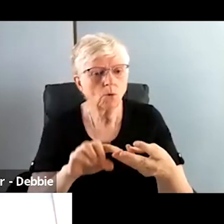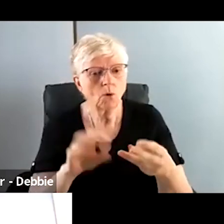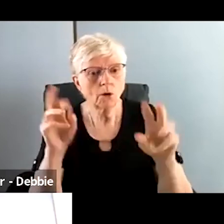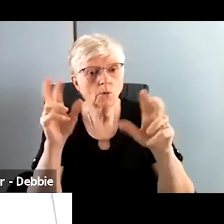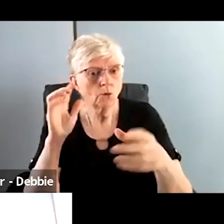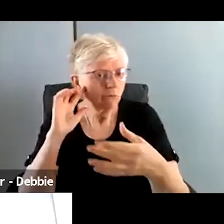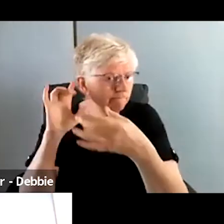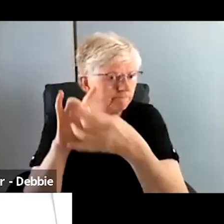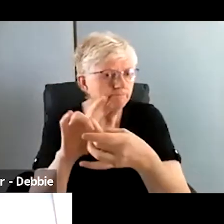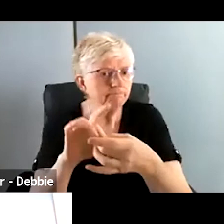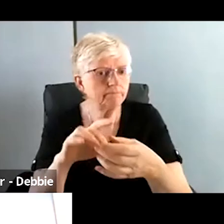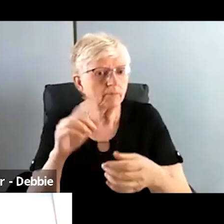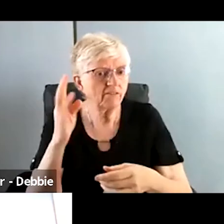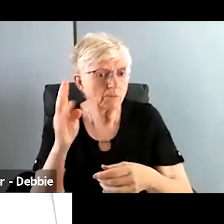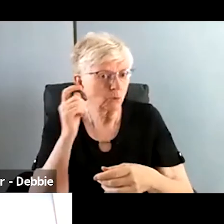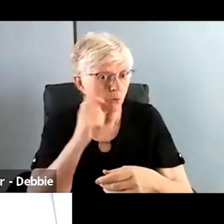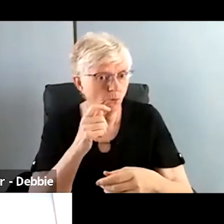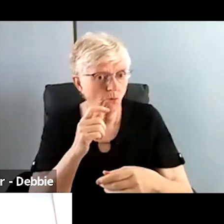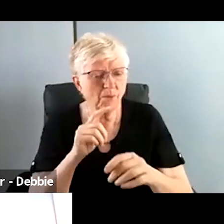OR PHONE OR COMPUTER AND THAT'S GOING TO BE INDIVIDUAL FOR YOUR